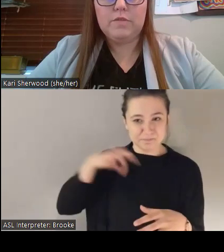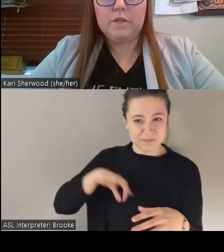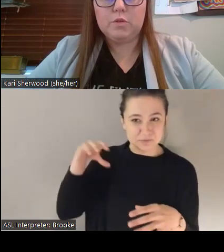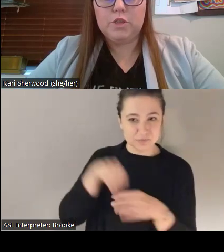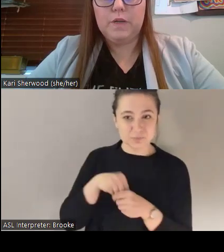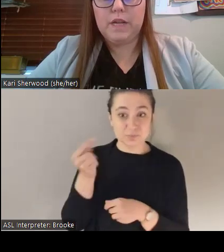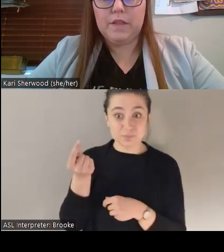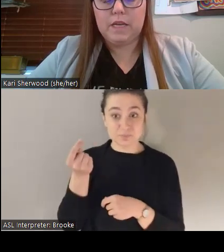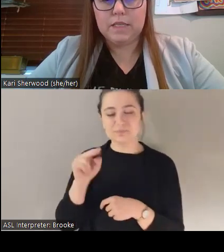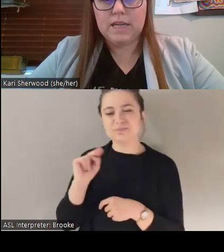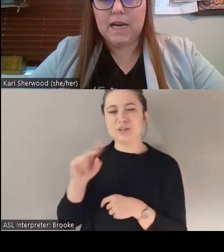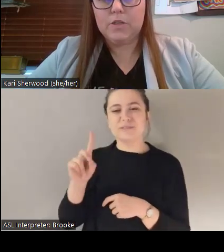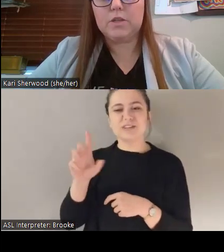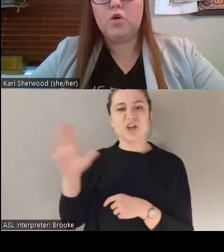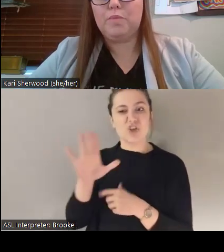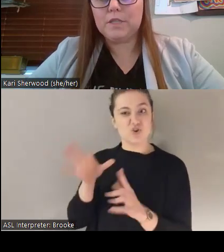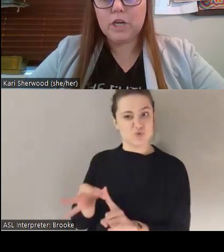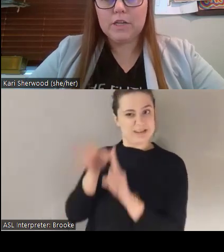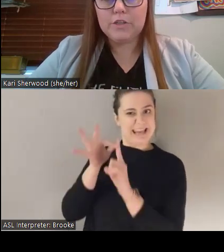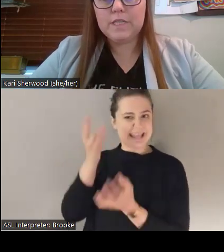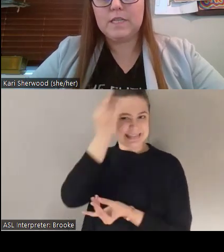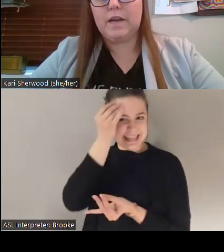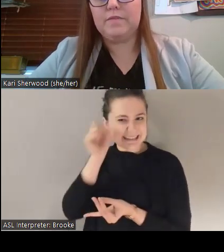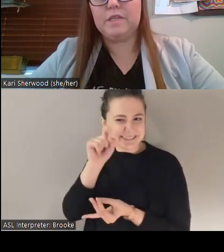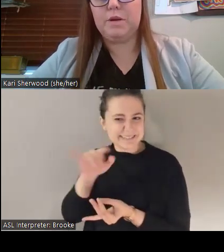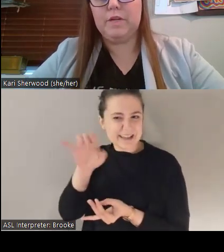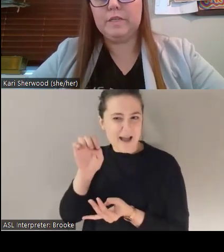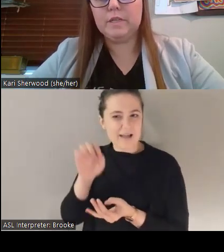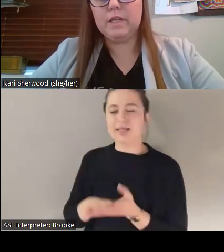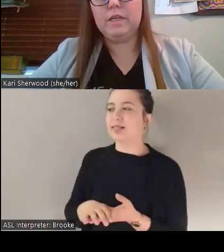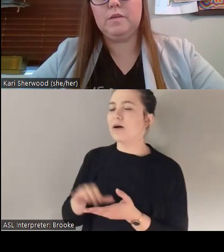individuals unique thinking styles and coping strategies and life experiences can lead to